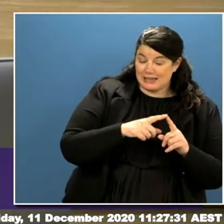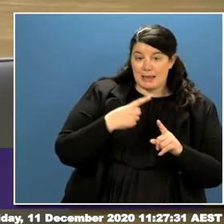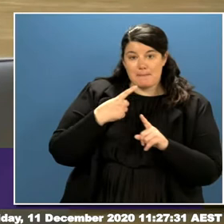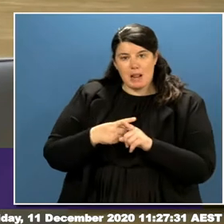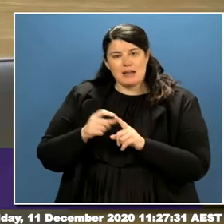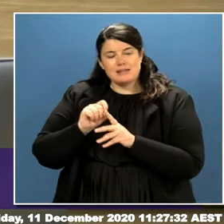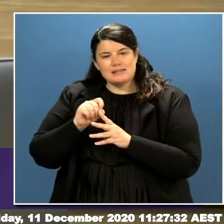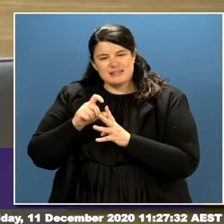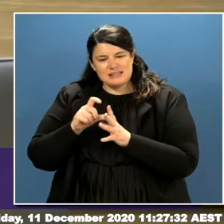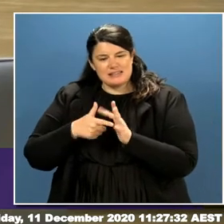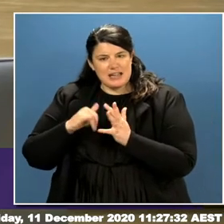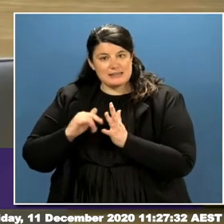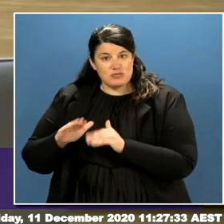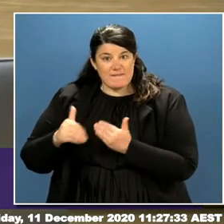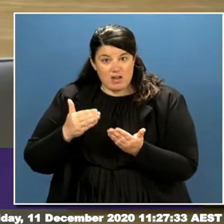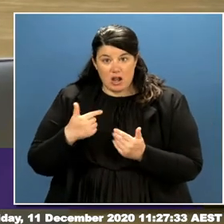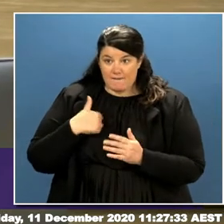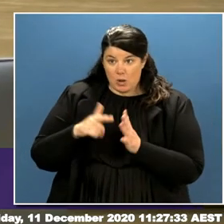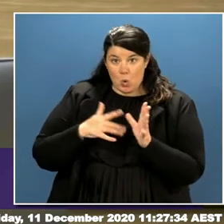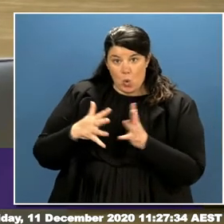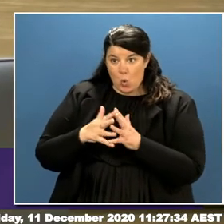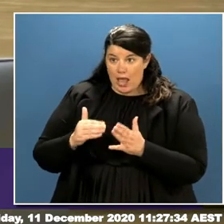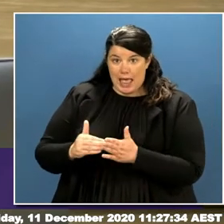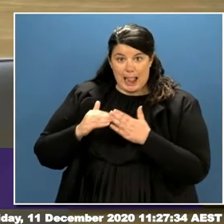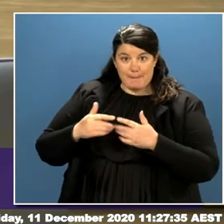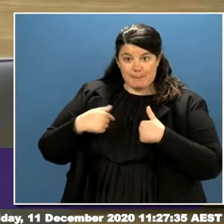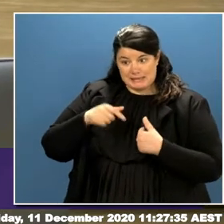adequately protect people with disability from exploitation in